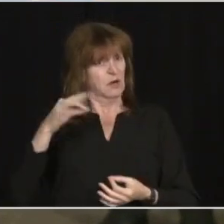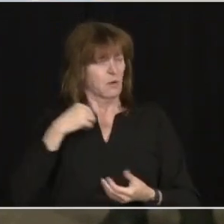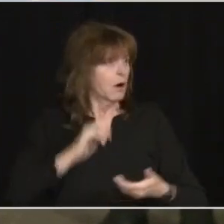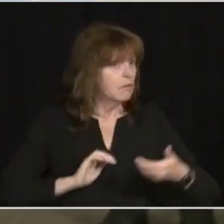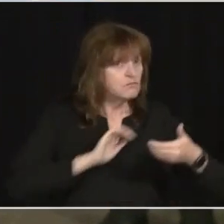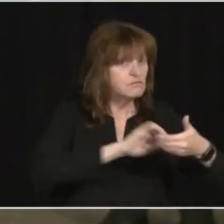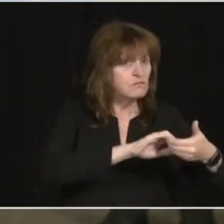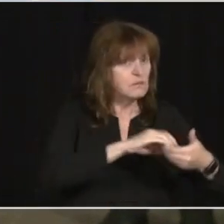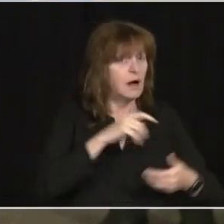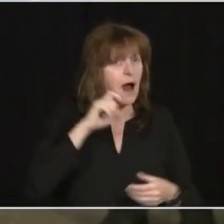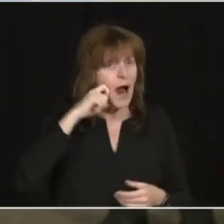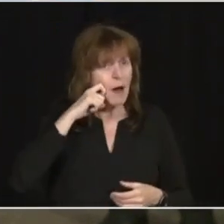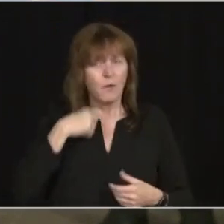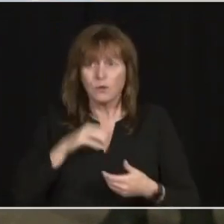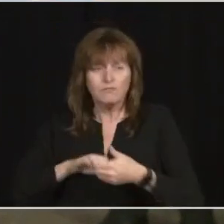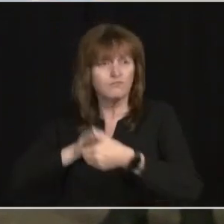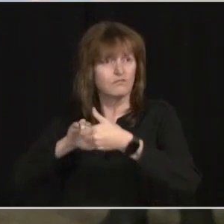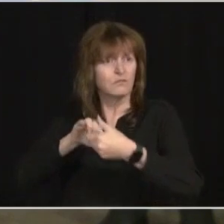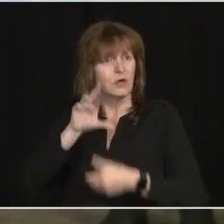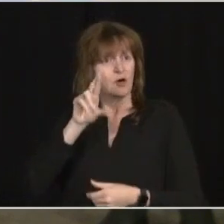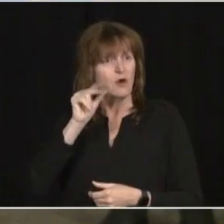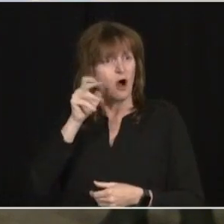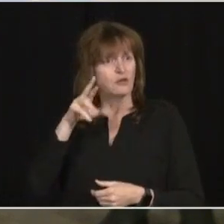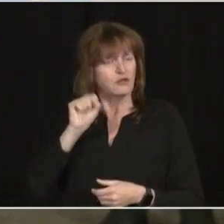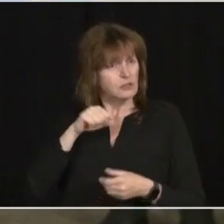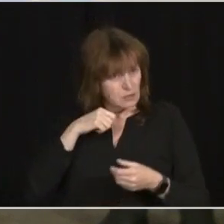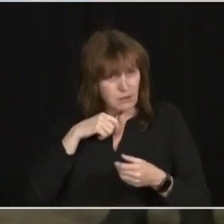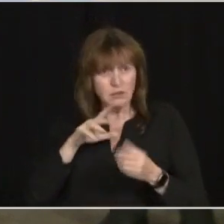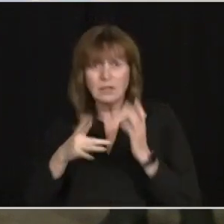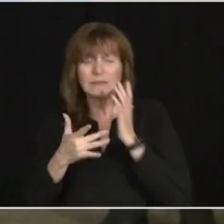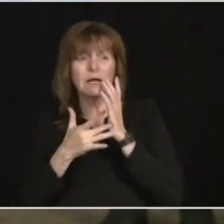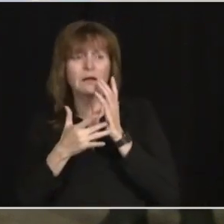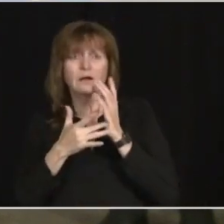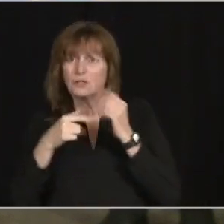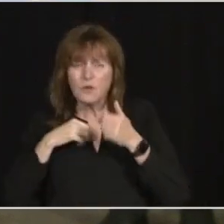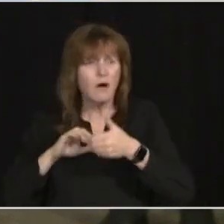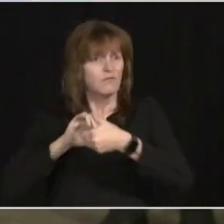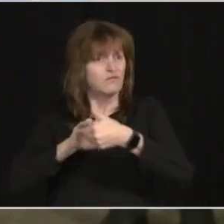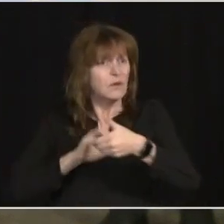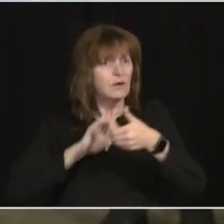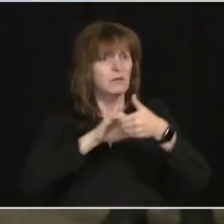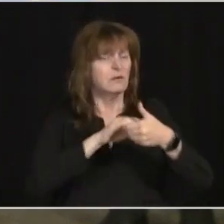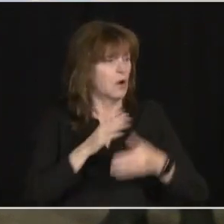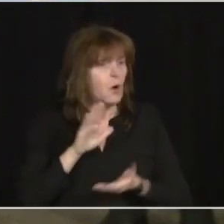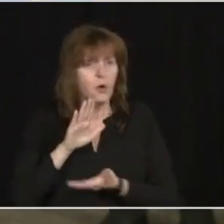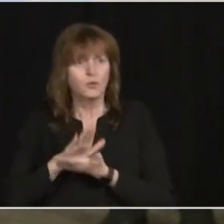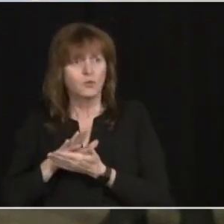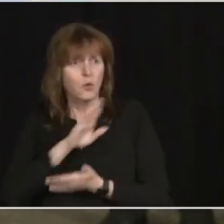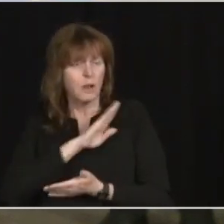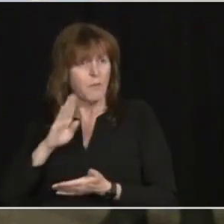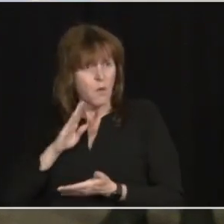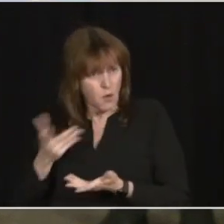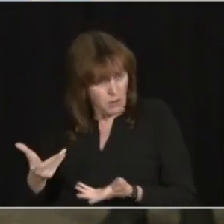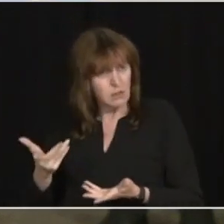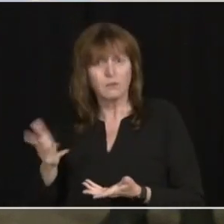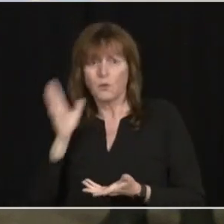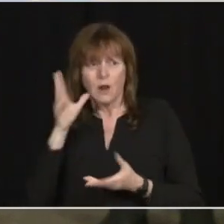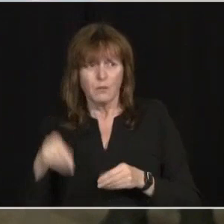embraces the spirit of Ontario, working with respected tech firms of Apple and Rogers and so many local partners, including our school